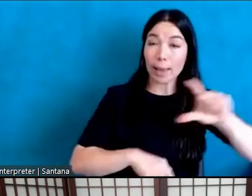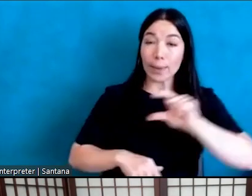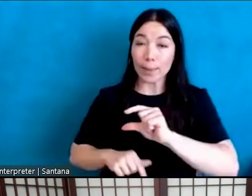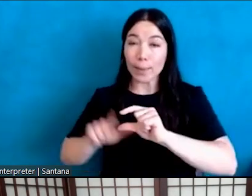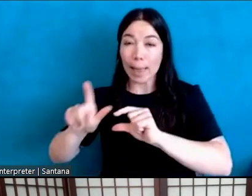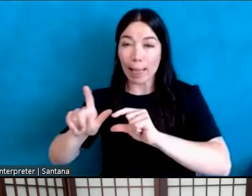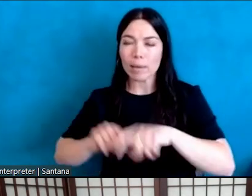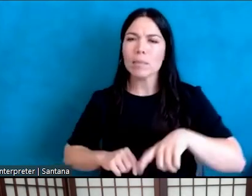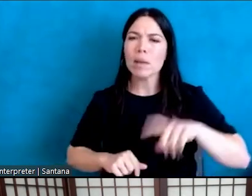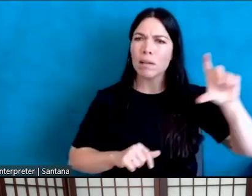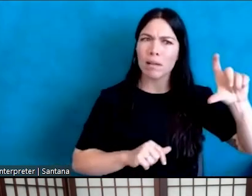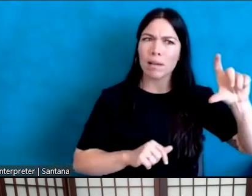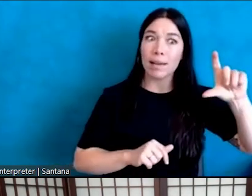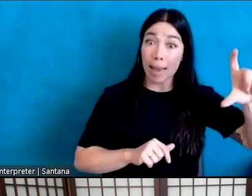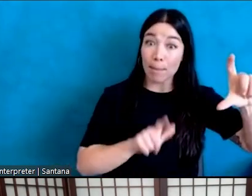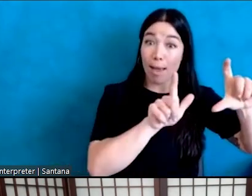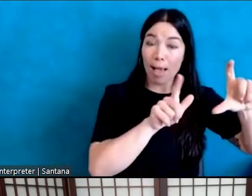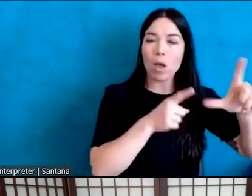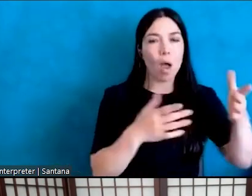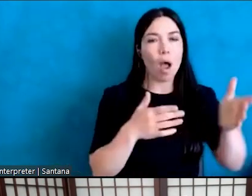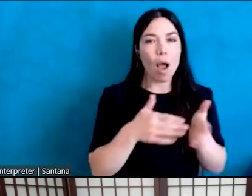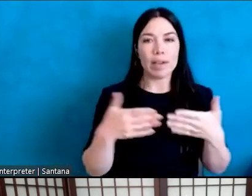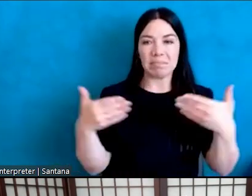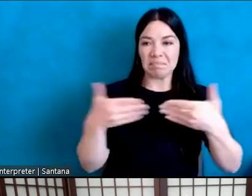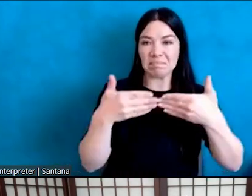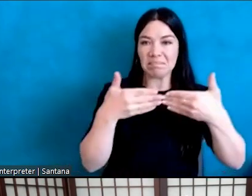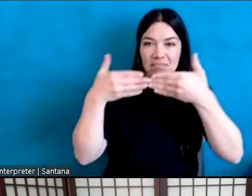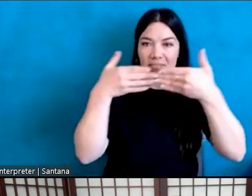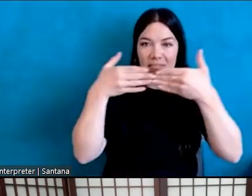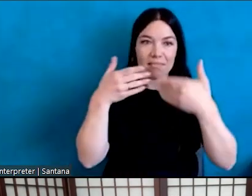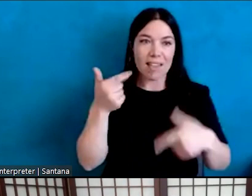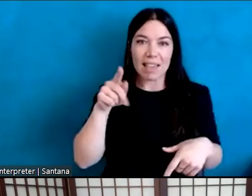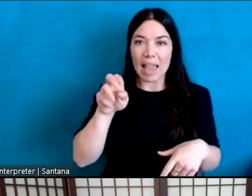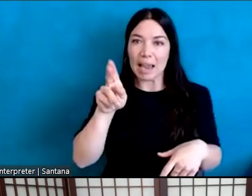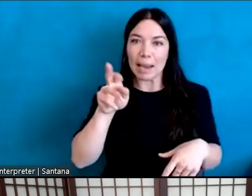of linguists being told that they're not really linguists, or that the work that they do isn't real Linguistics.